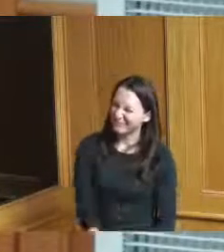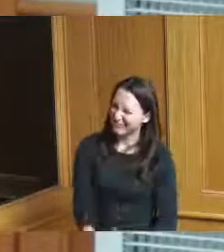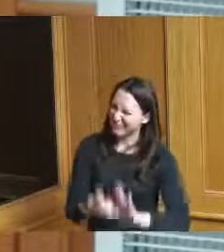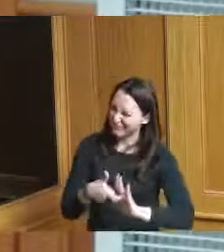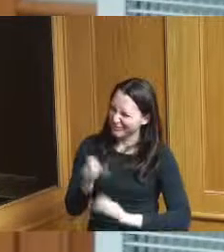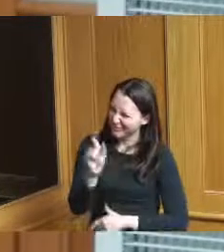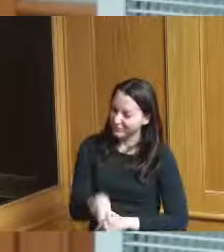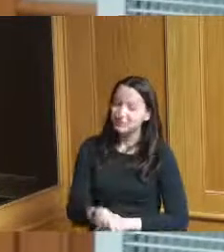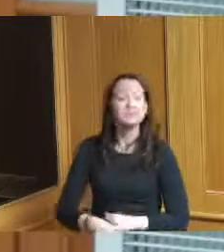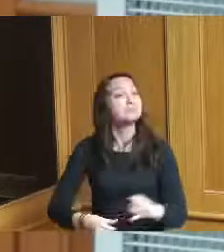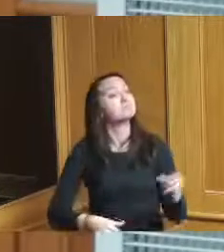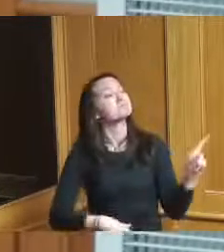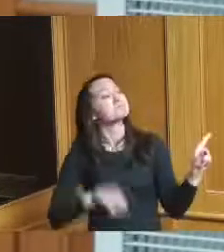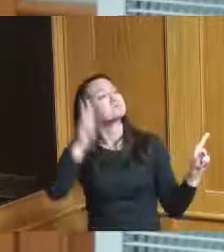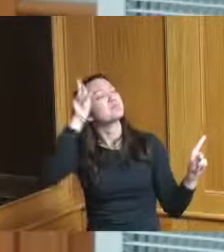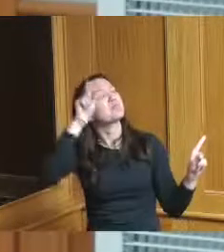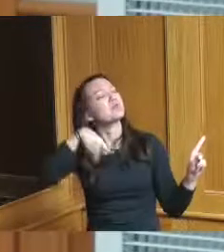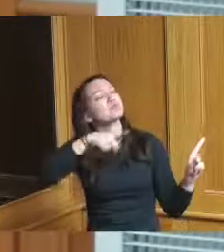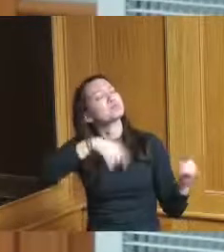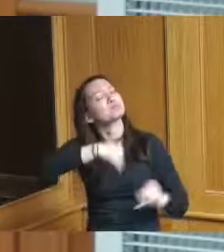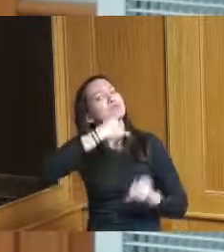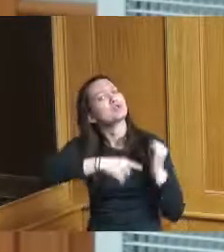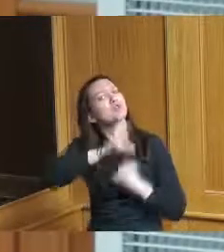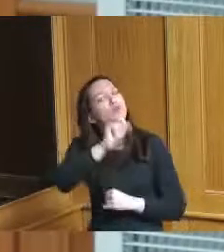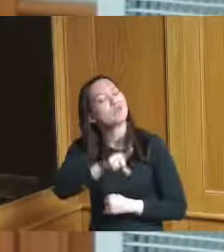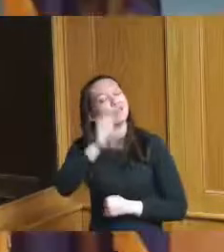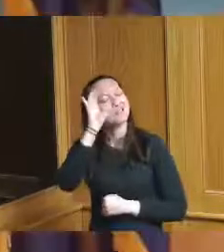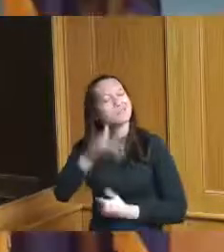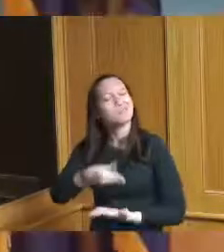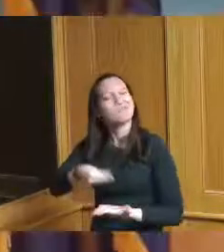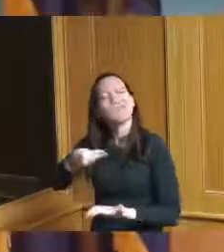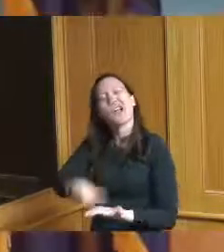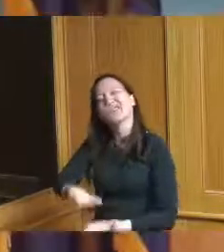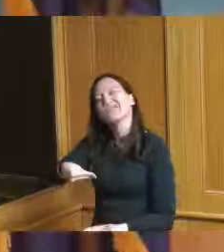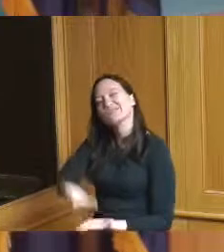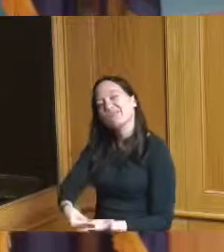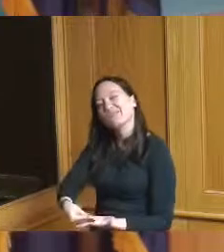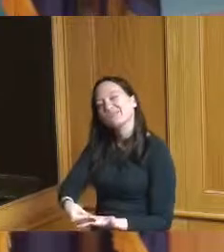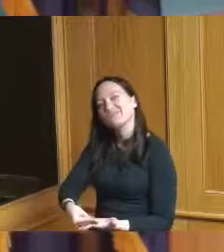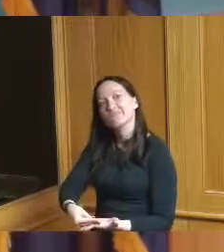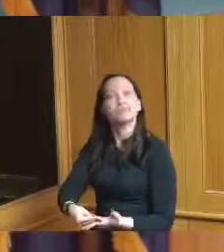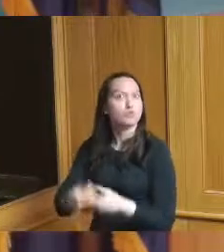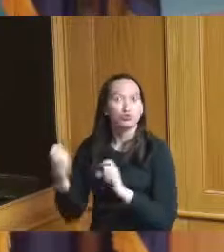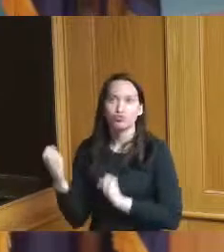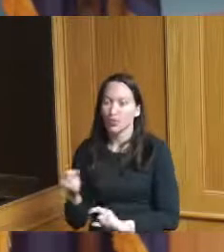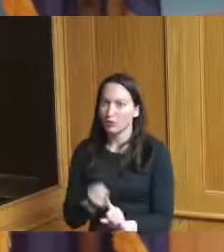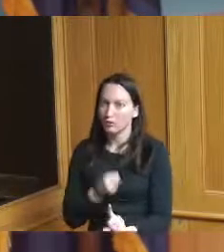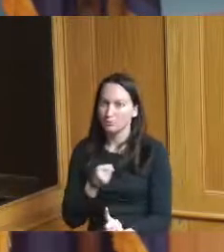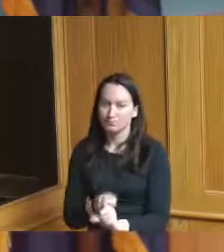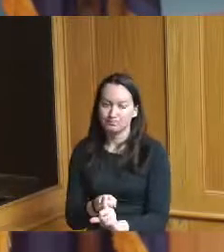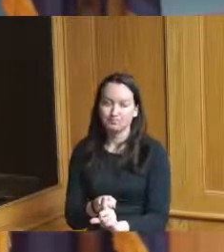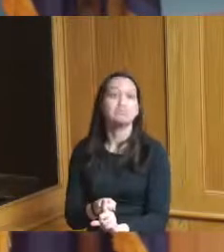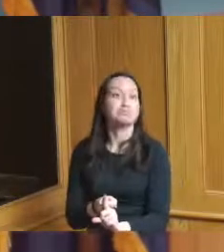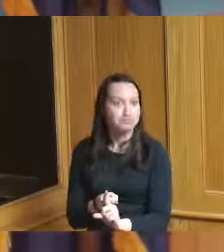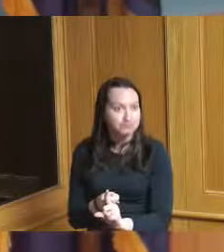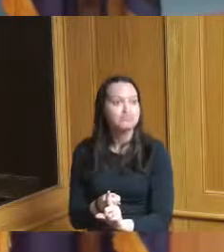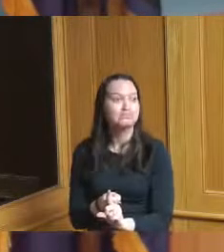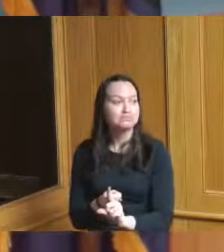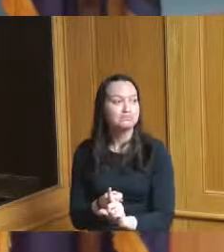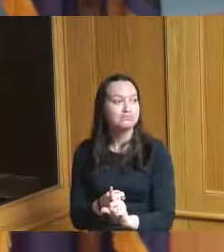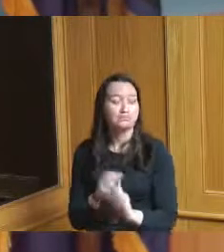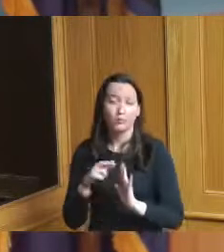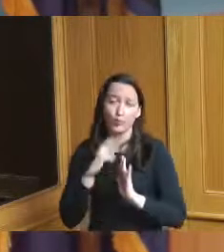my last question it seems that the economics plays a major role with the first of all this